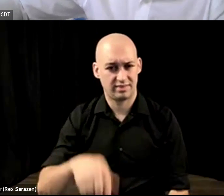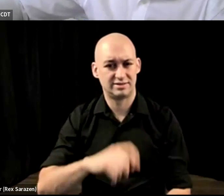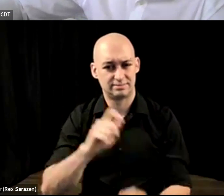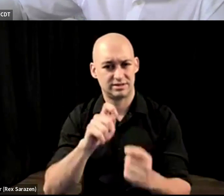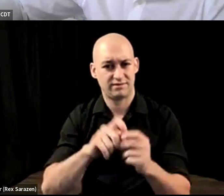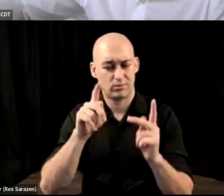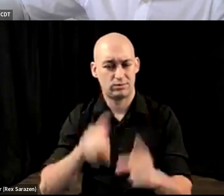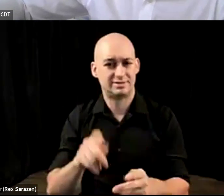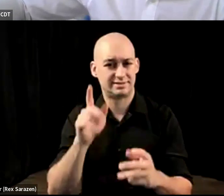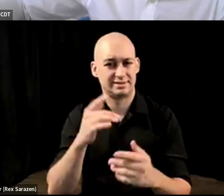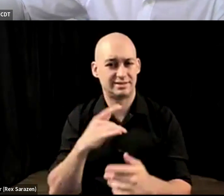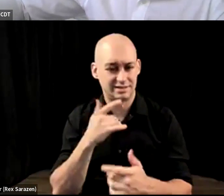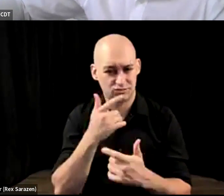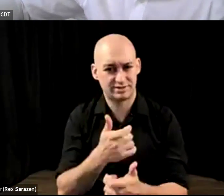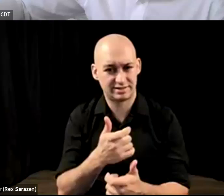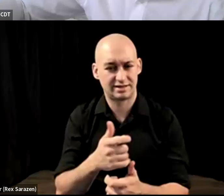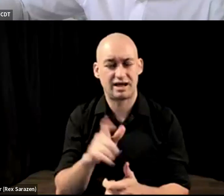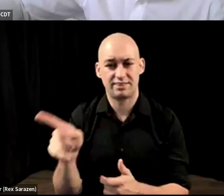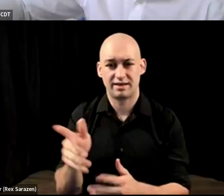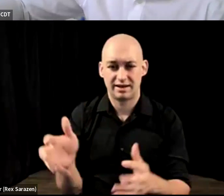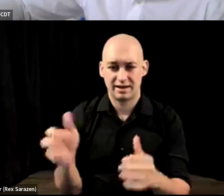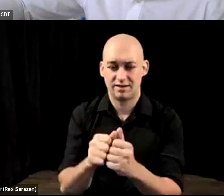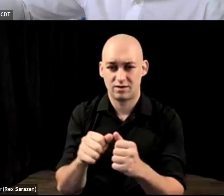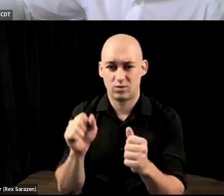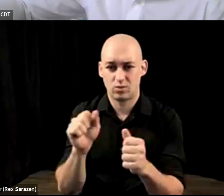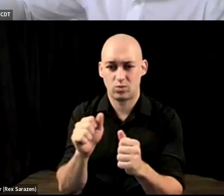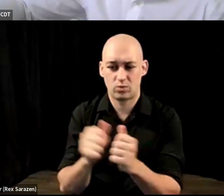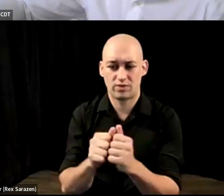convene with adult education communities throughout the year and would like their